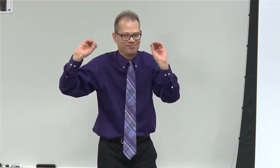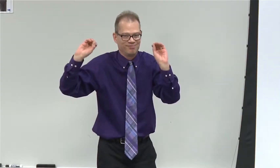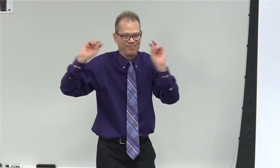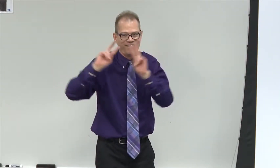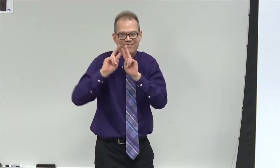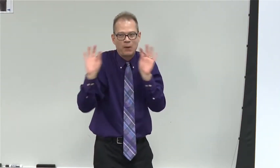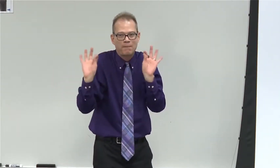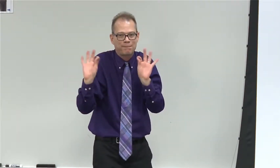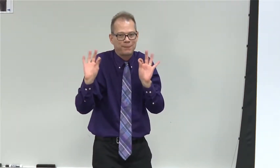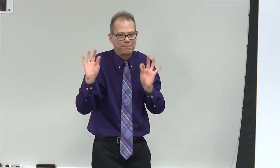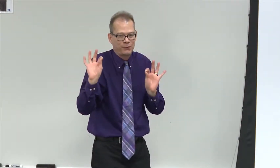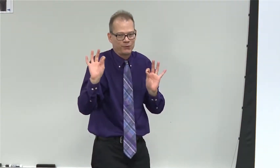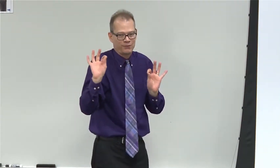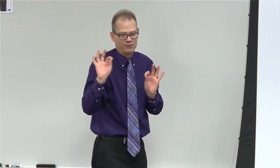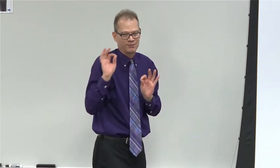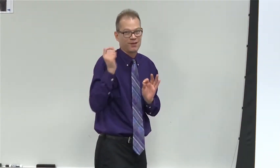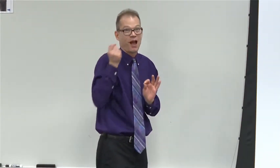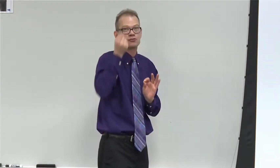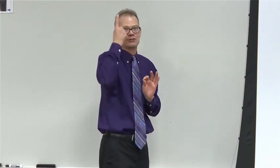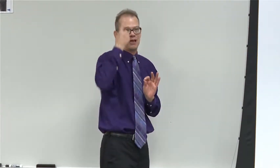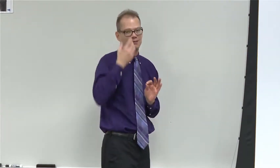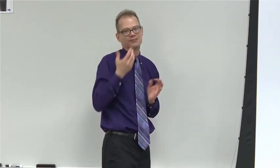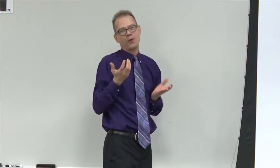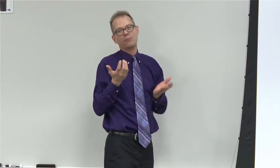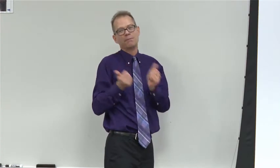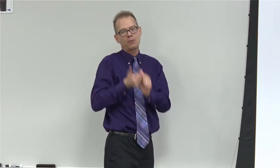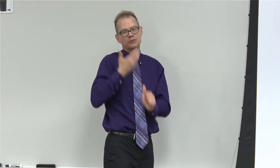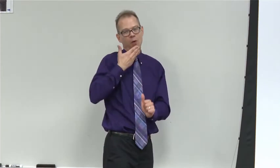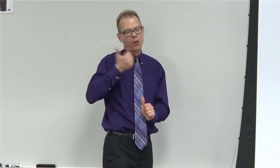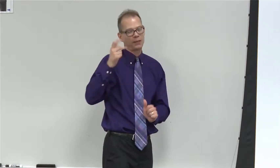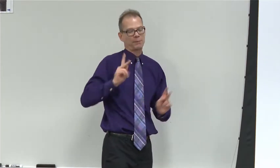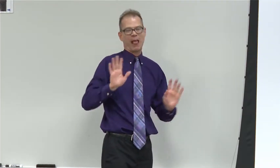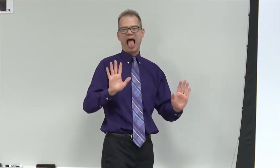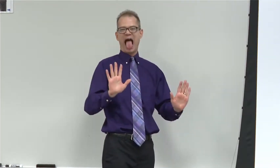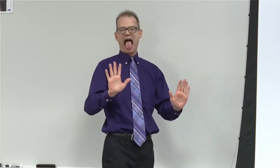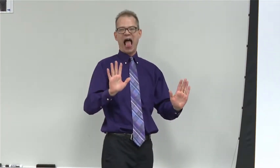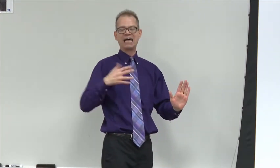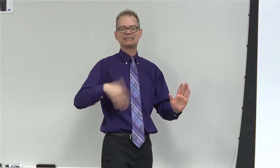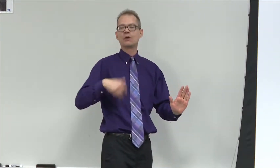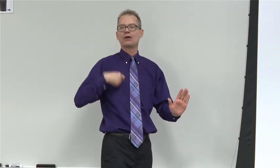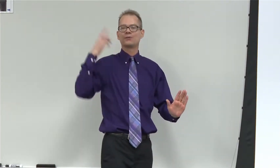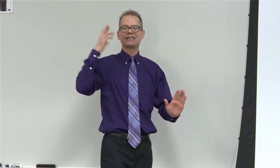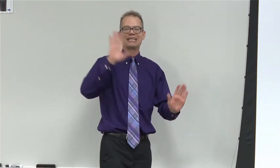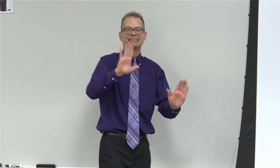There were no deaf people on television, or it was very minimal. So it was probably a good reason